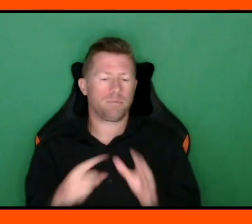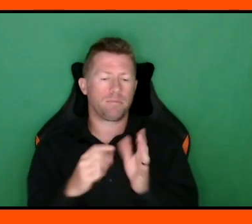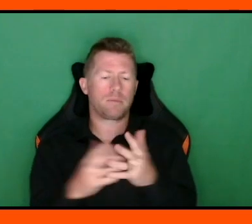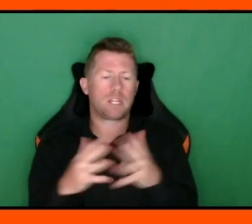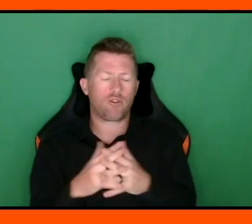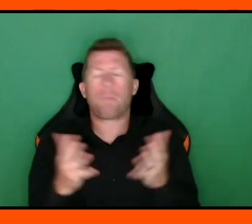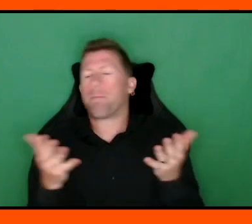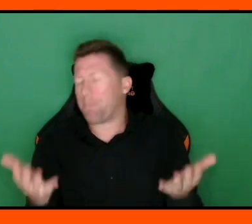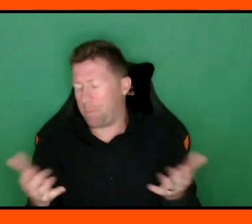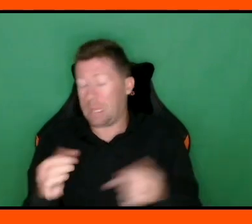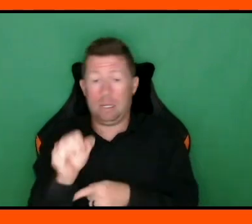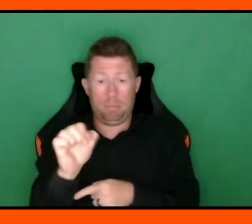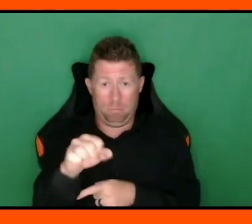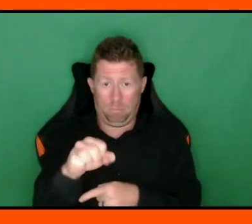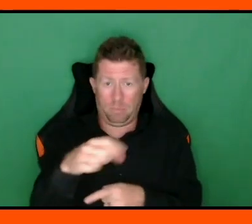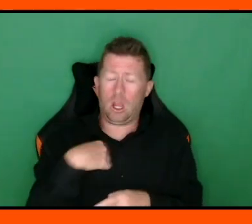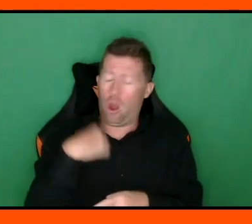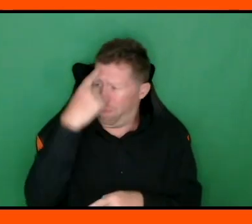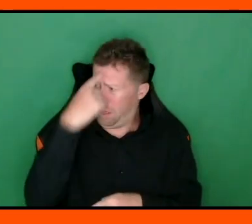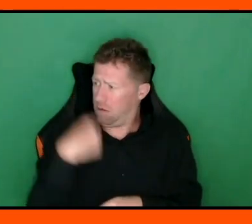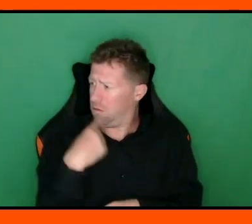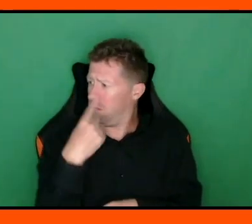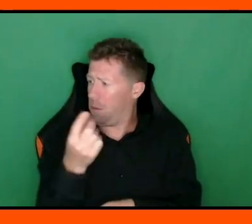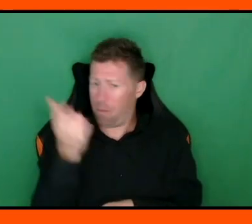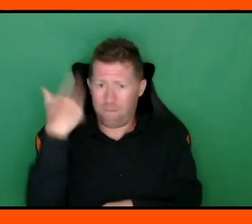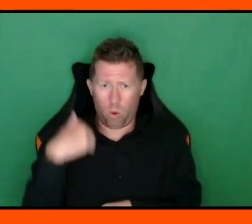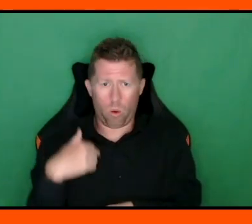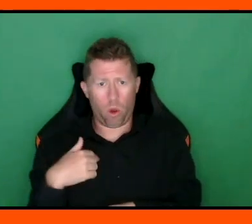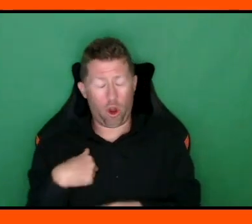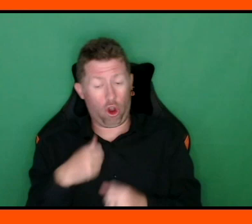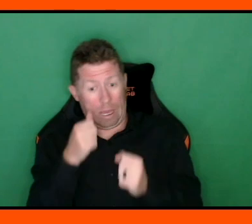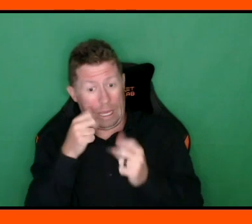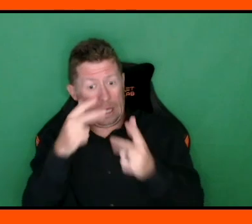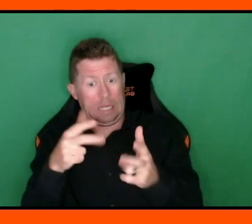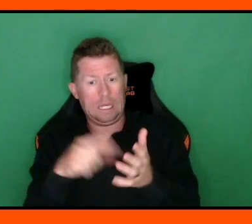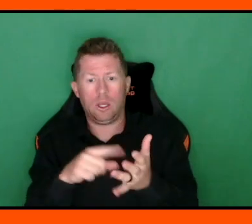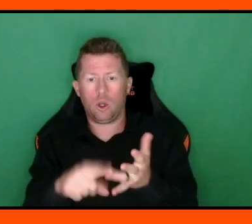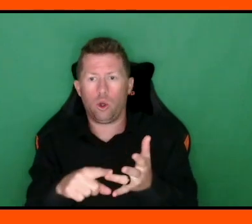I think I mentioned earlier we’re really keen to ensure